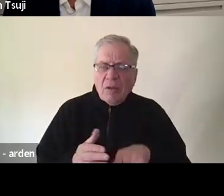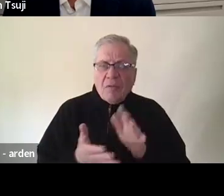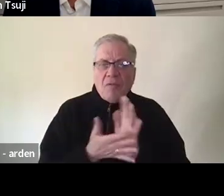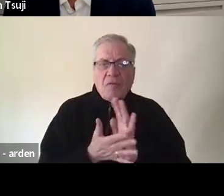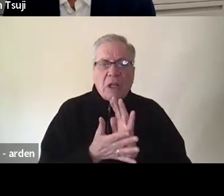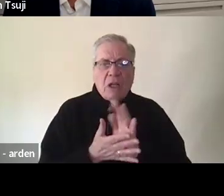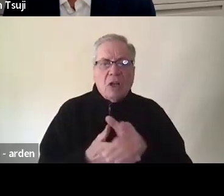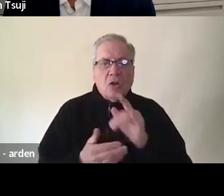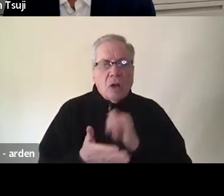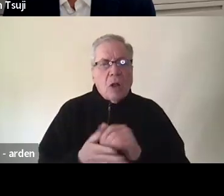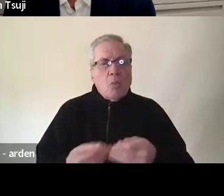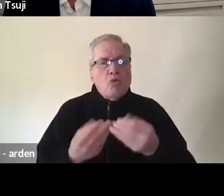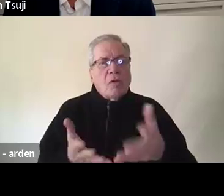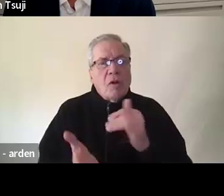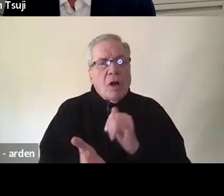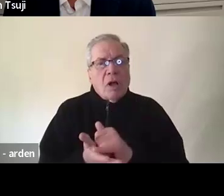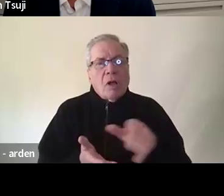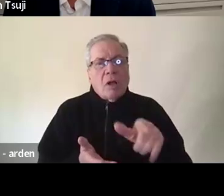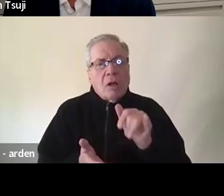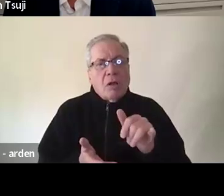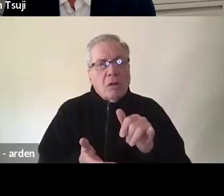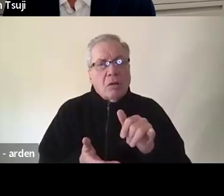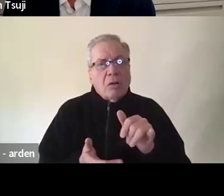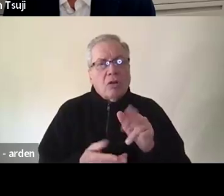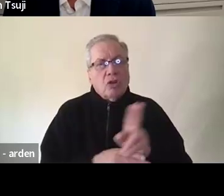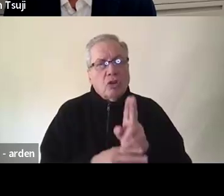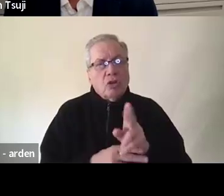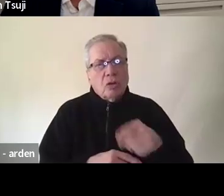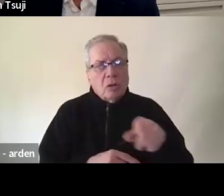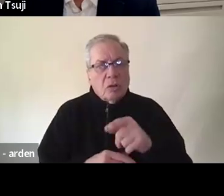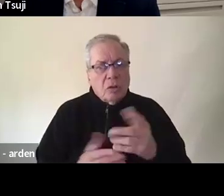from which you provided your best actresses for recruiting?